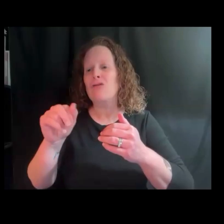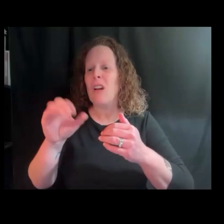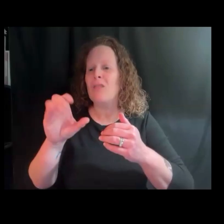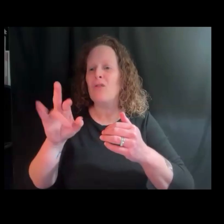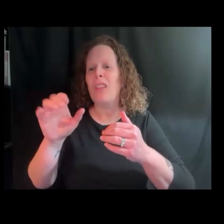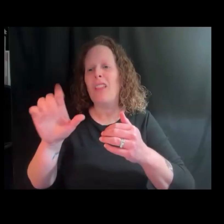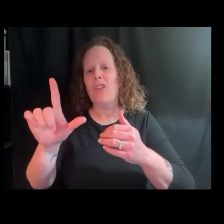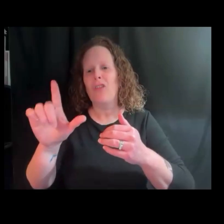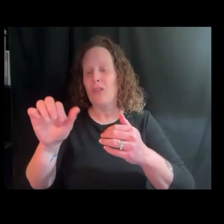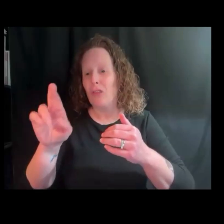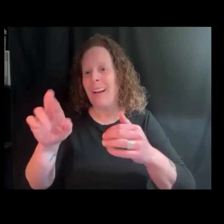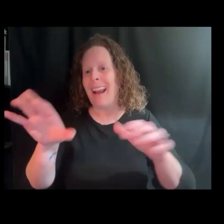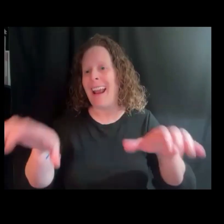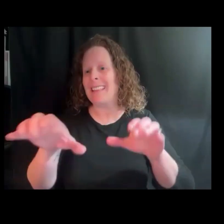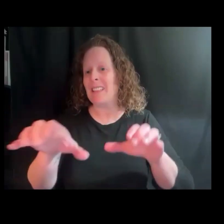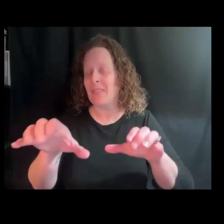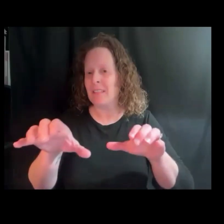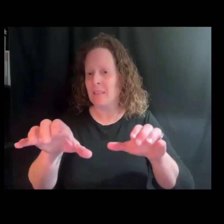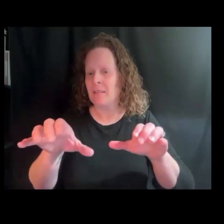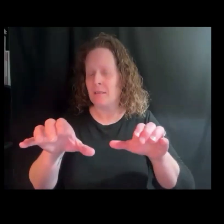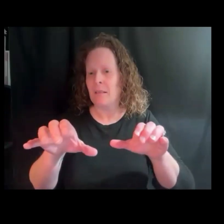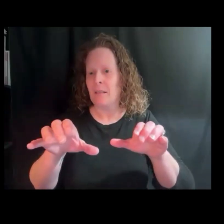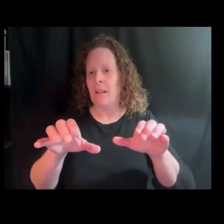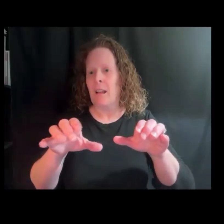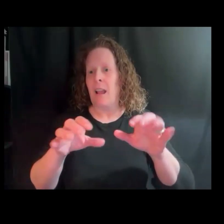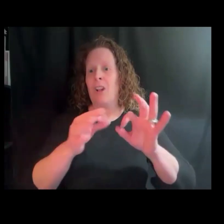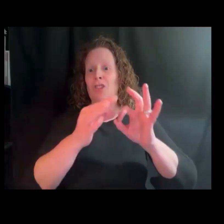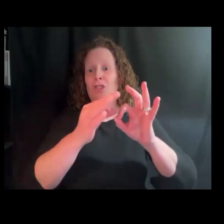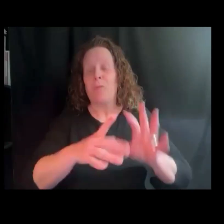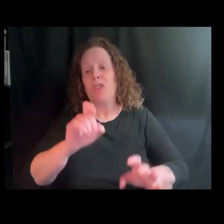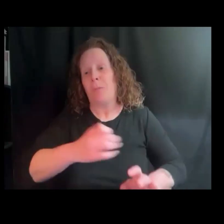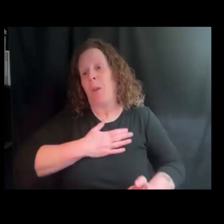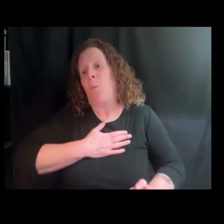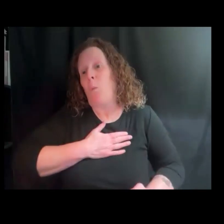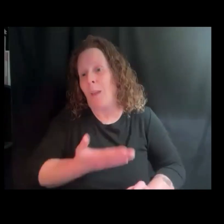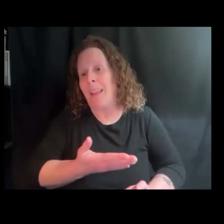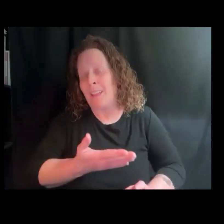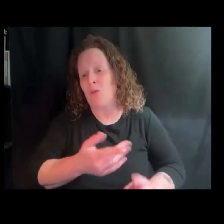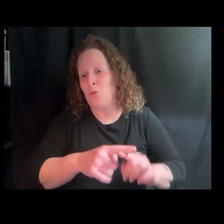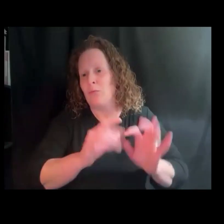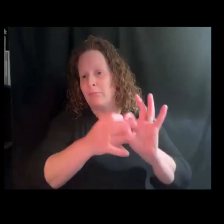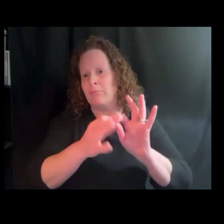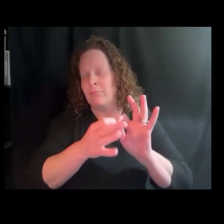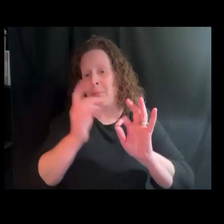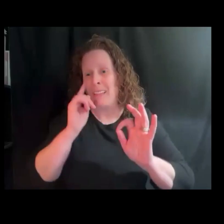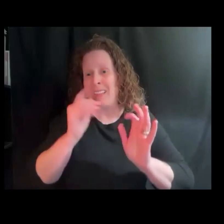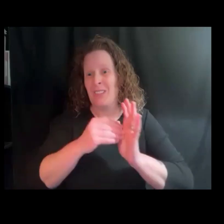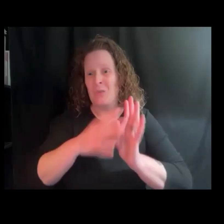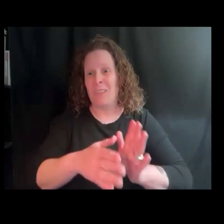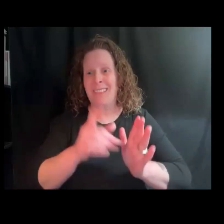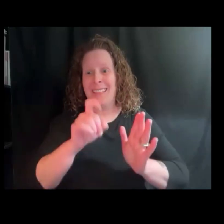on field trips. They're doing these extracurricular activities. The interpreters need to be